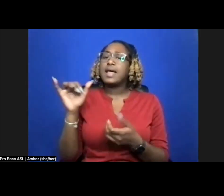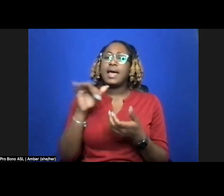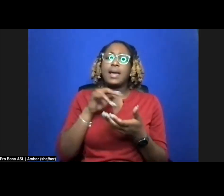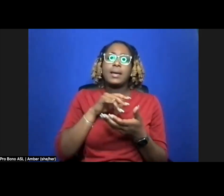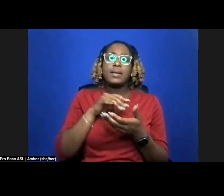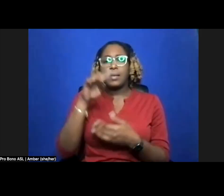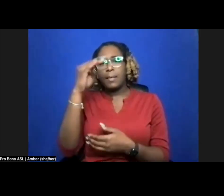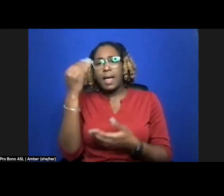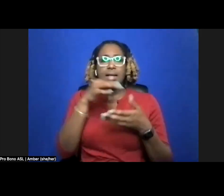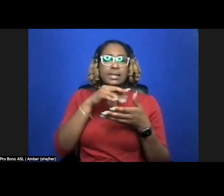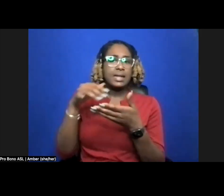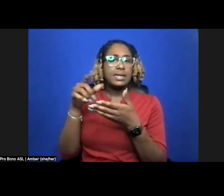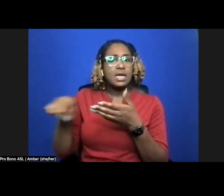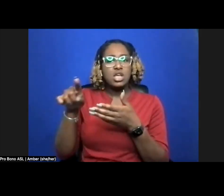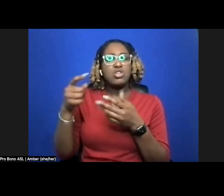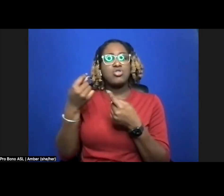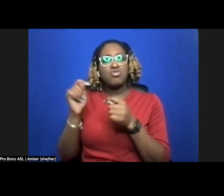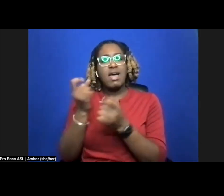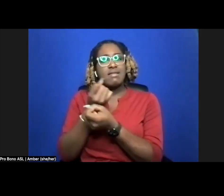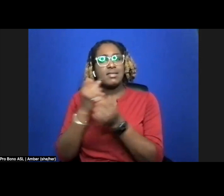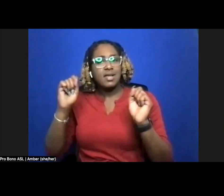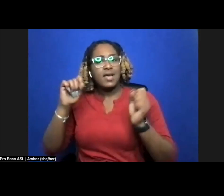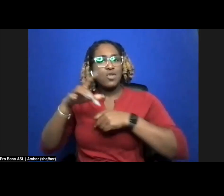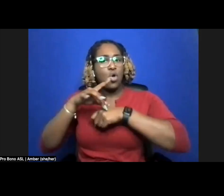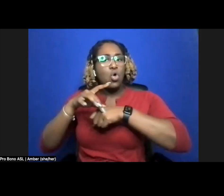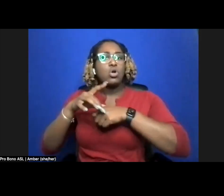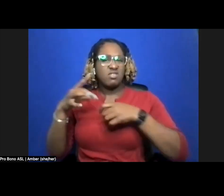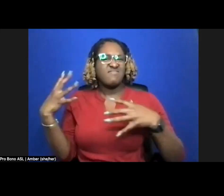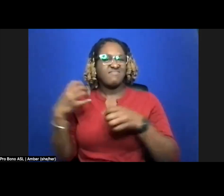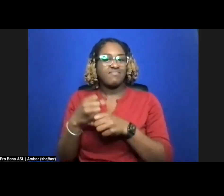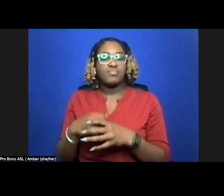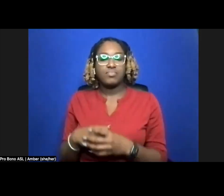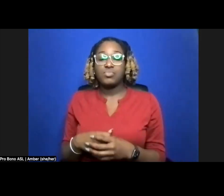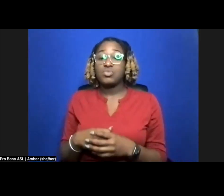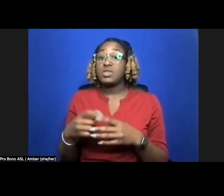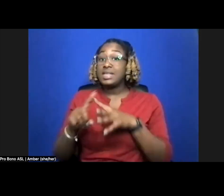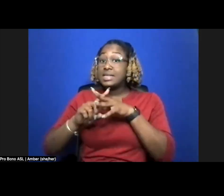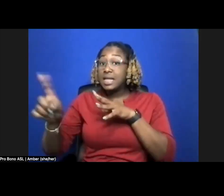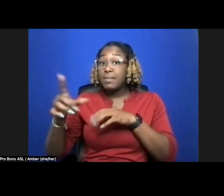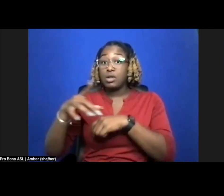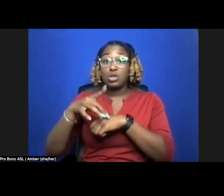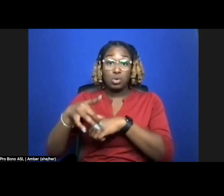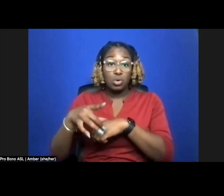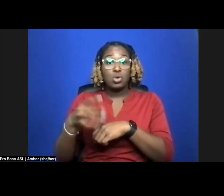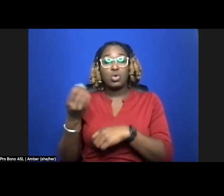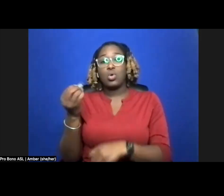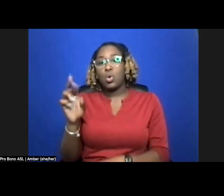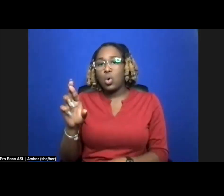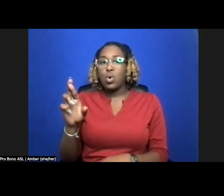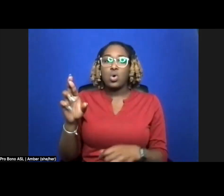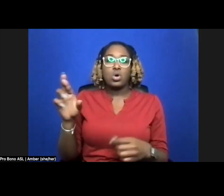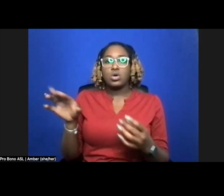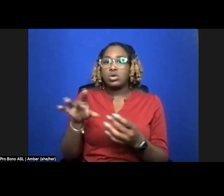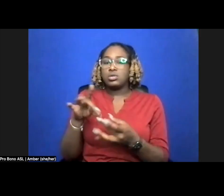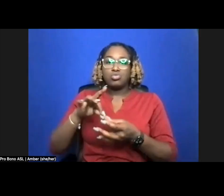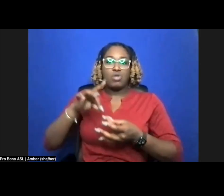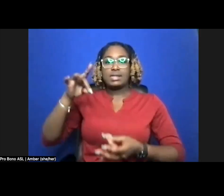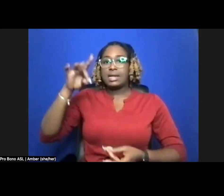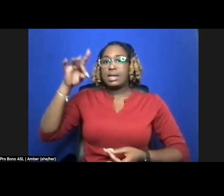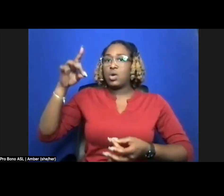And so instead of, you know, escaping the Earth or transcending it or leaving it behind, how was